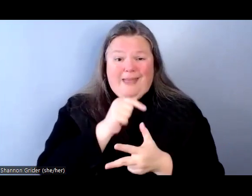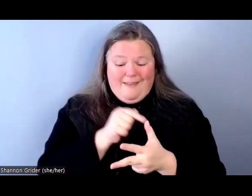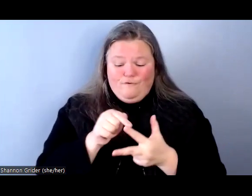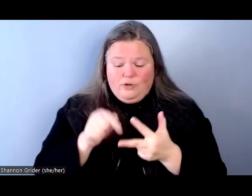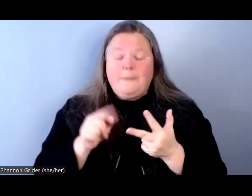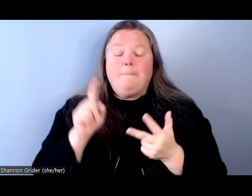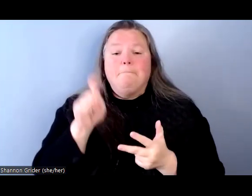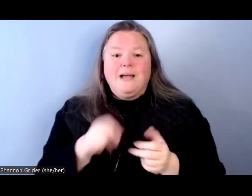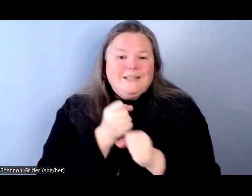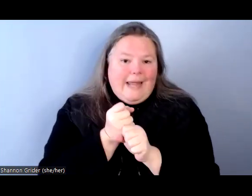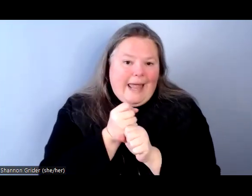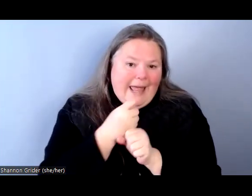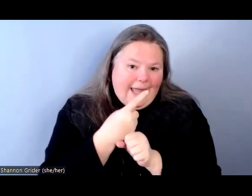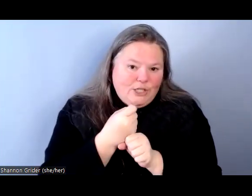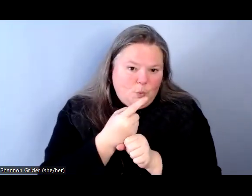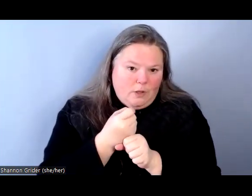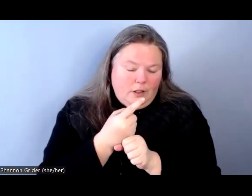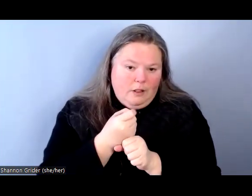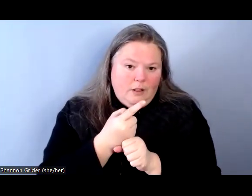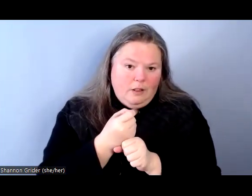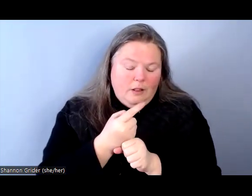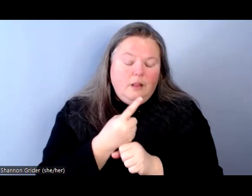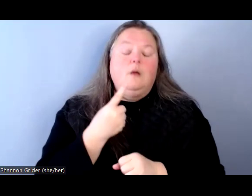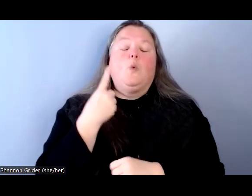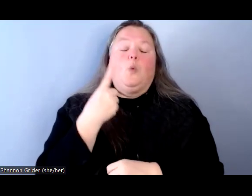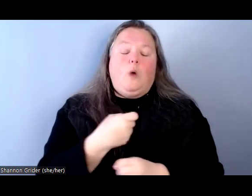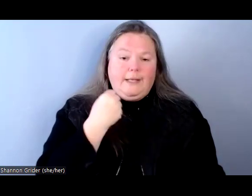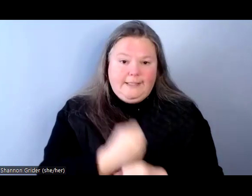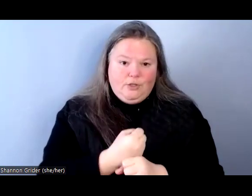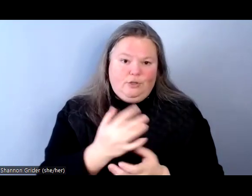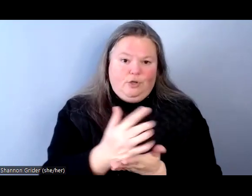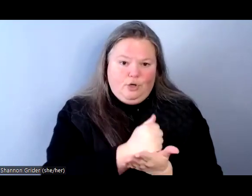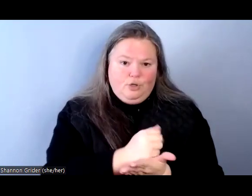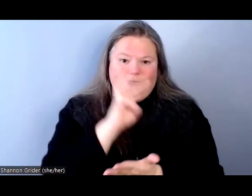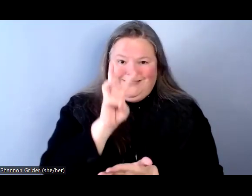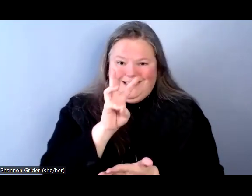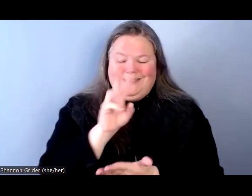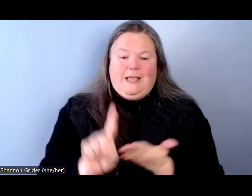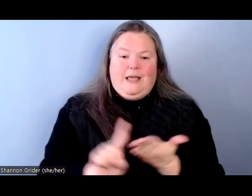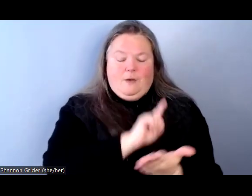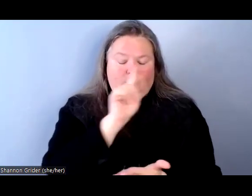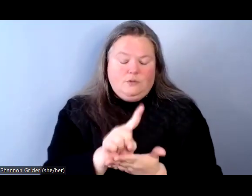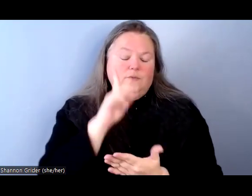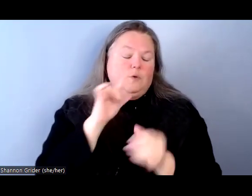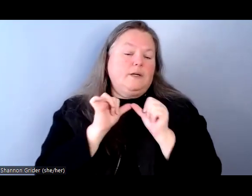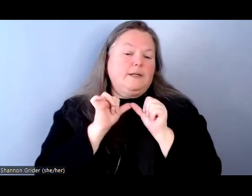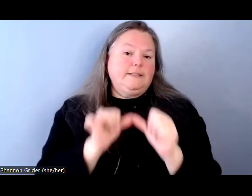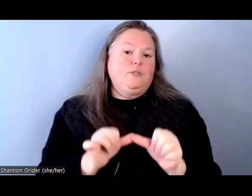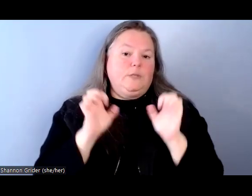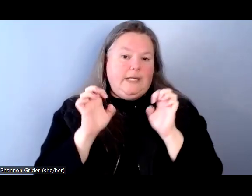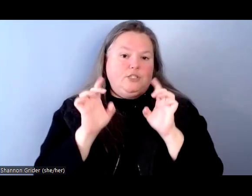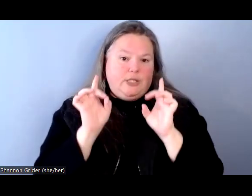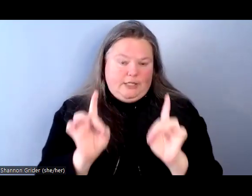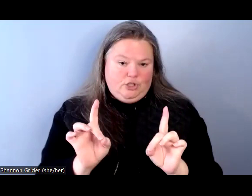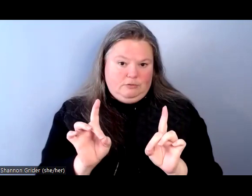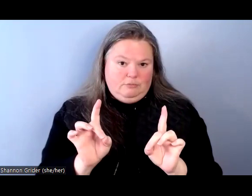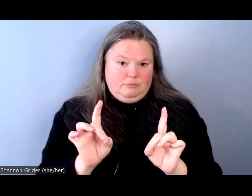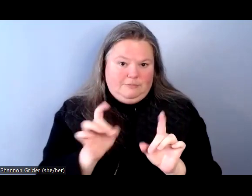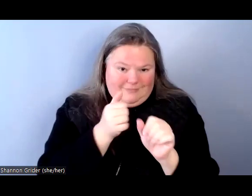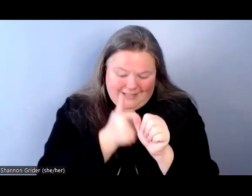are required to earn six (6) hours of continuing education